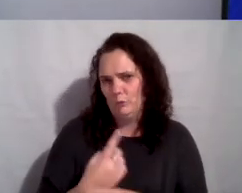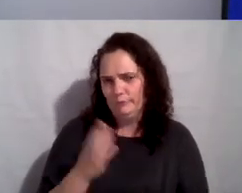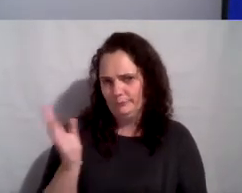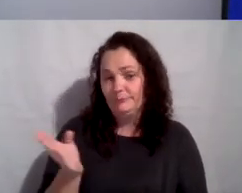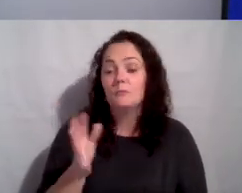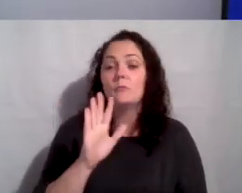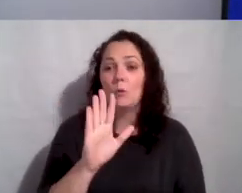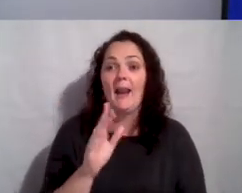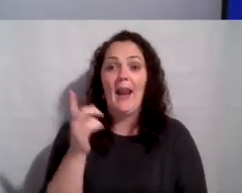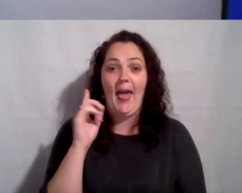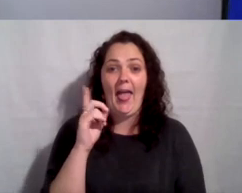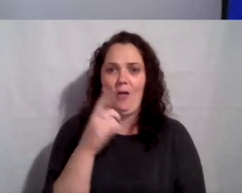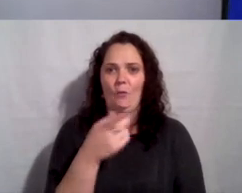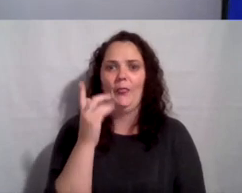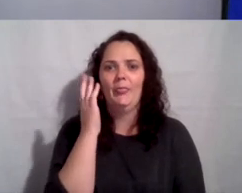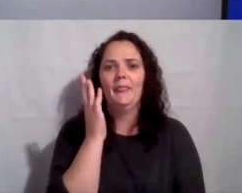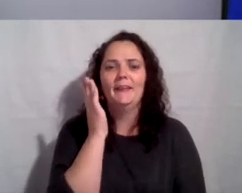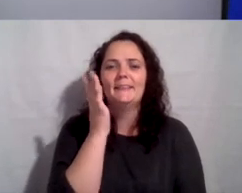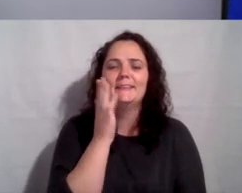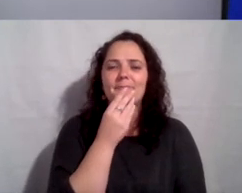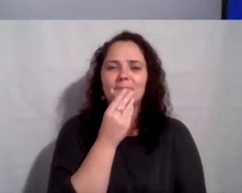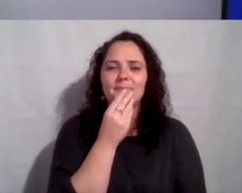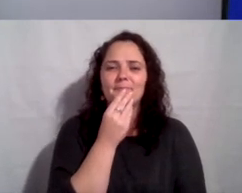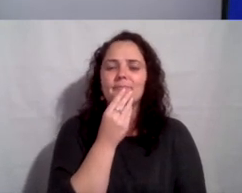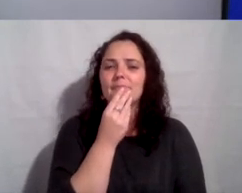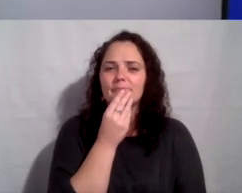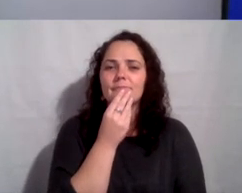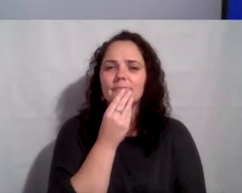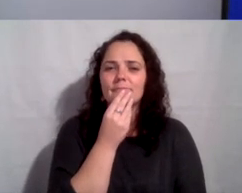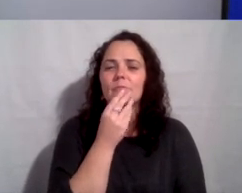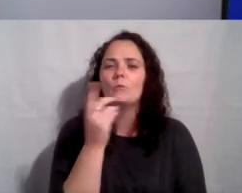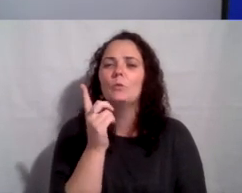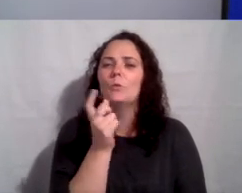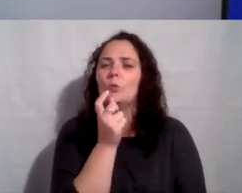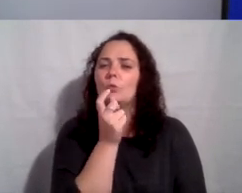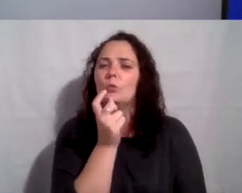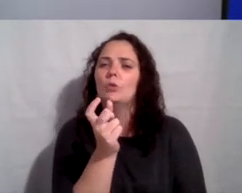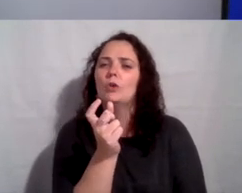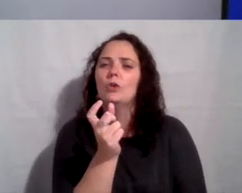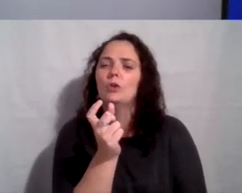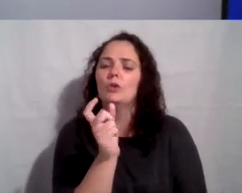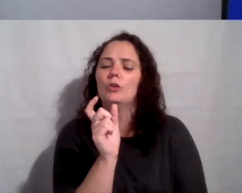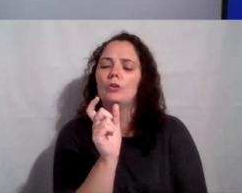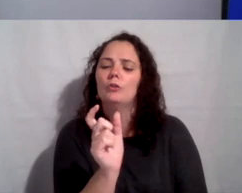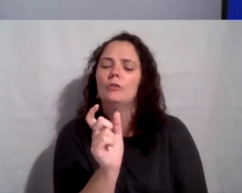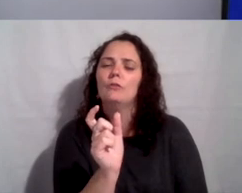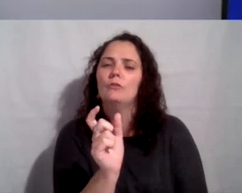thinking about this now, what I want you to think about and the word that I want you having just vibrating there at the front